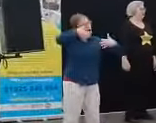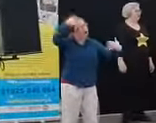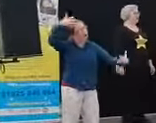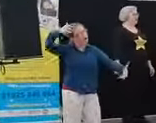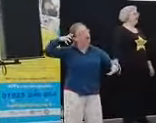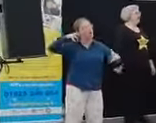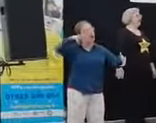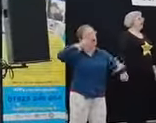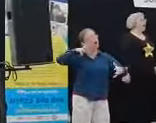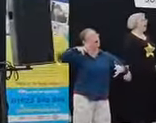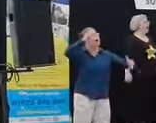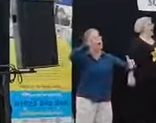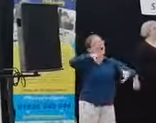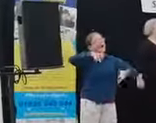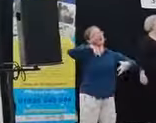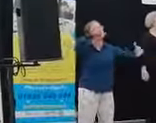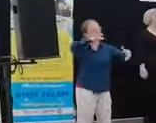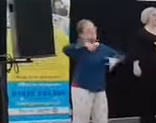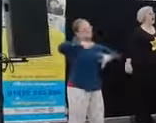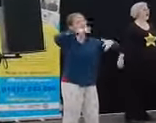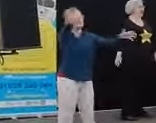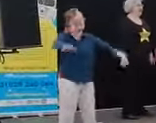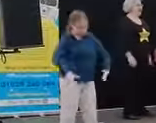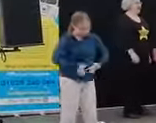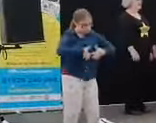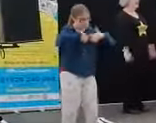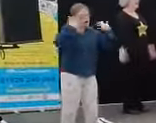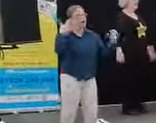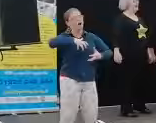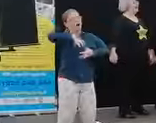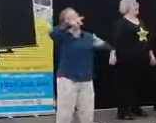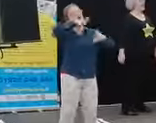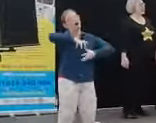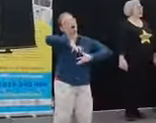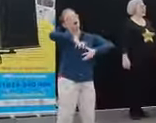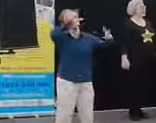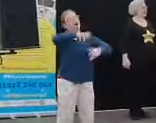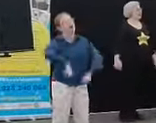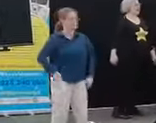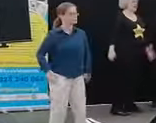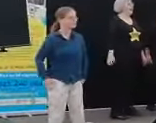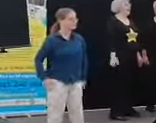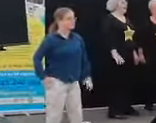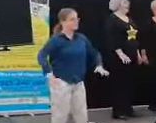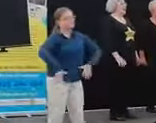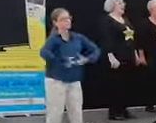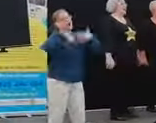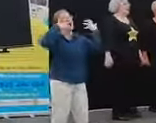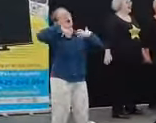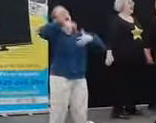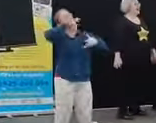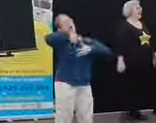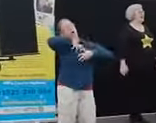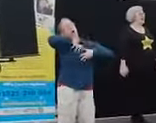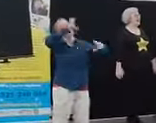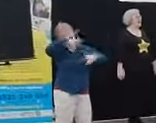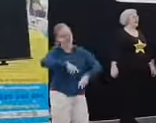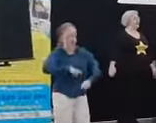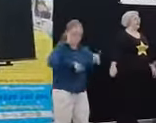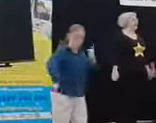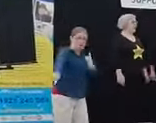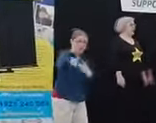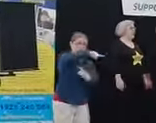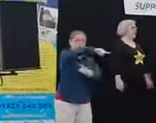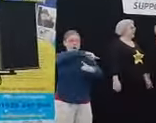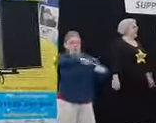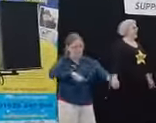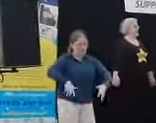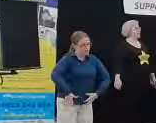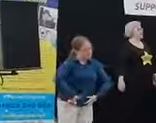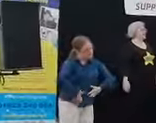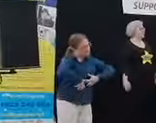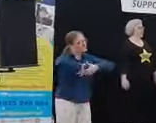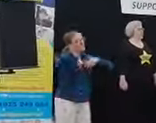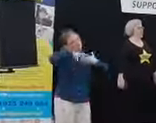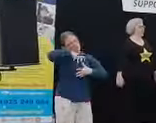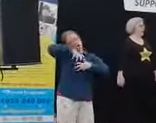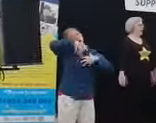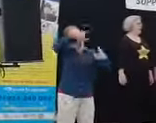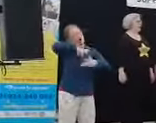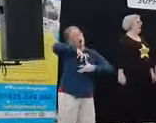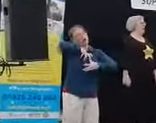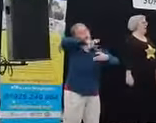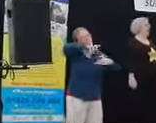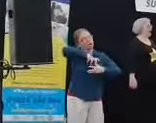Oh oh oh oh oh oh oh oh Oh oh oh oh oh oh oh oh Oh oh oh oh oh oh oh oh You're gonna hear me roar!